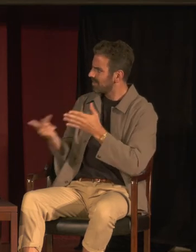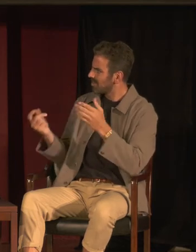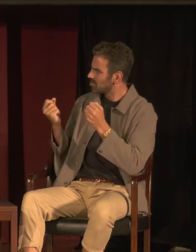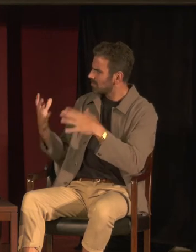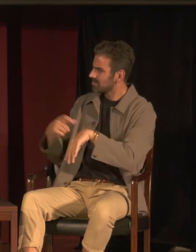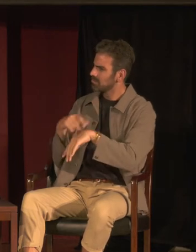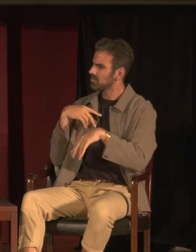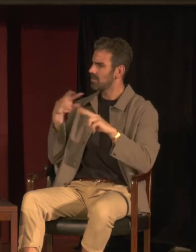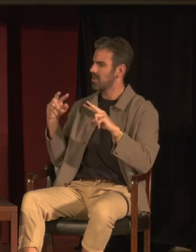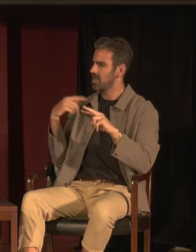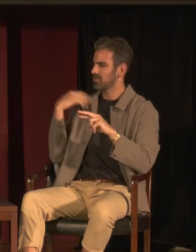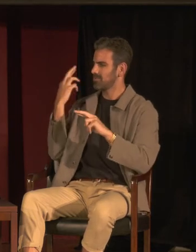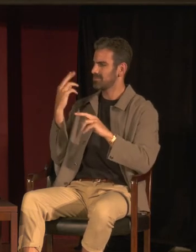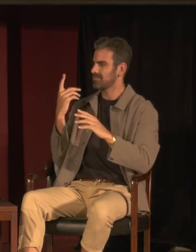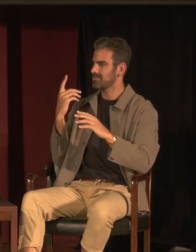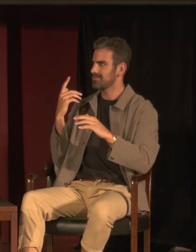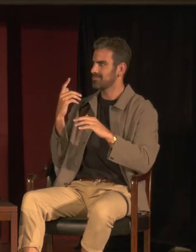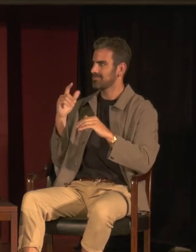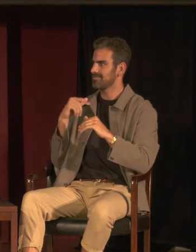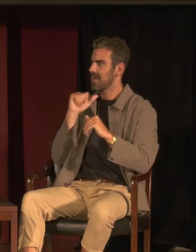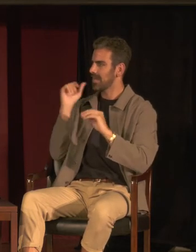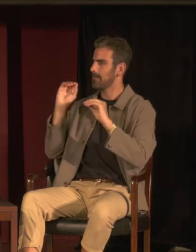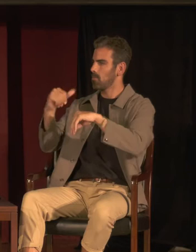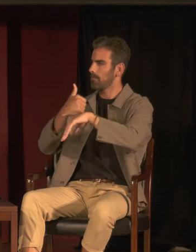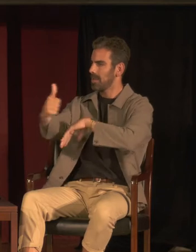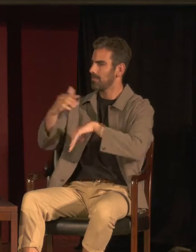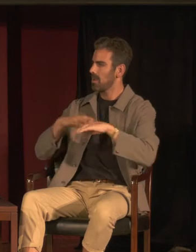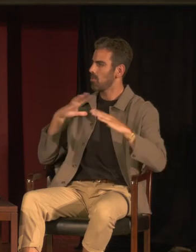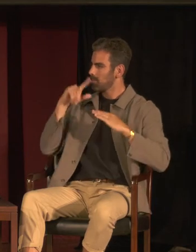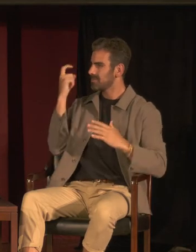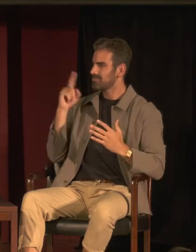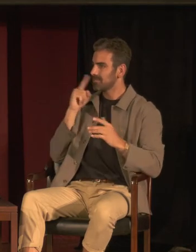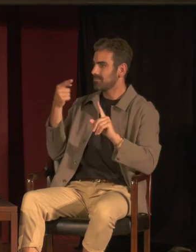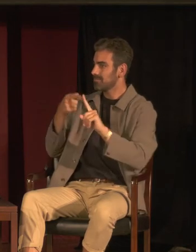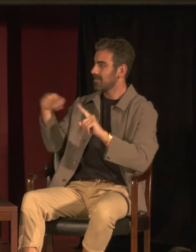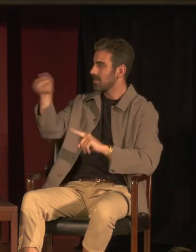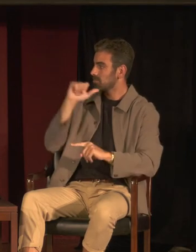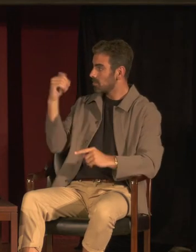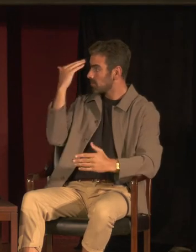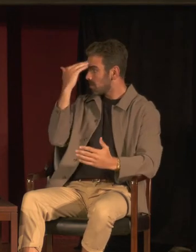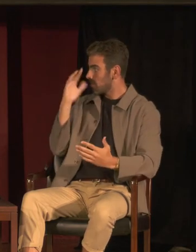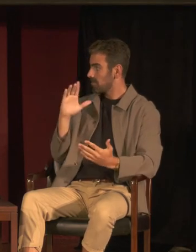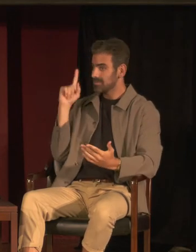And now a lot of people don't know this publicly, but I failed at a lot of those meetings, and I wanted to place the blame on Hollywood.